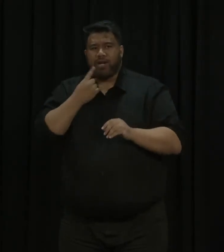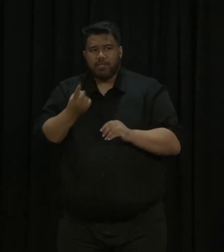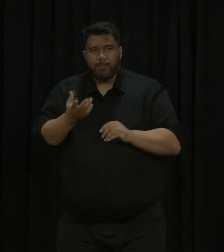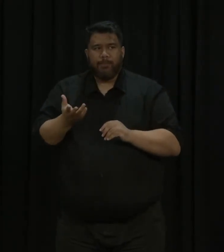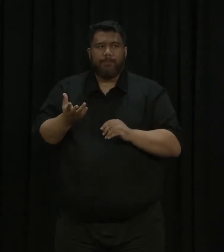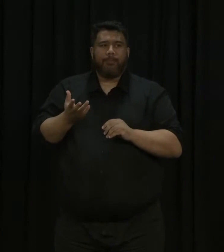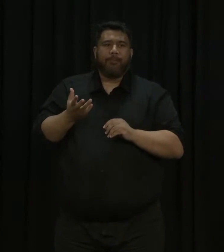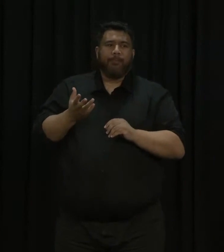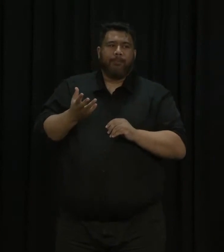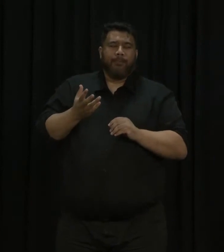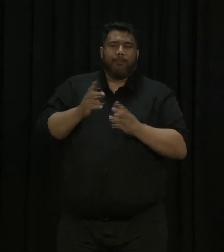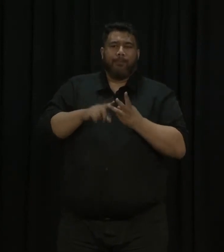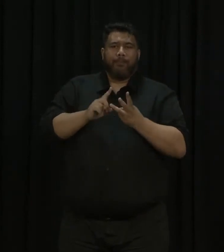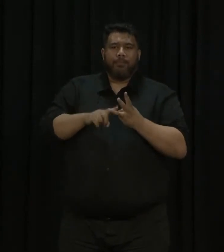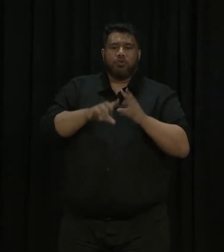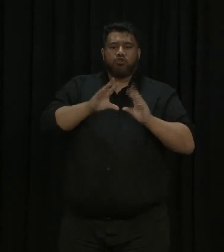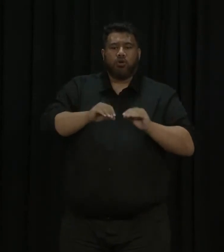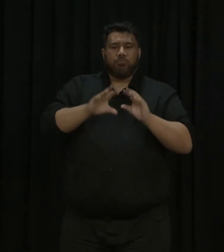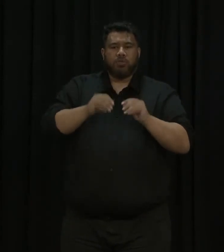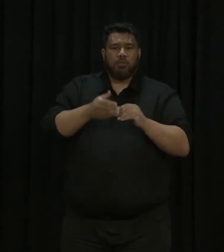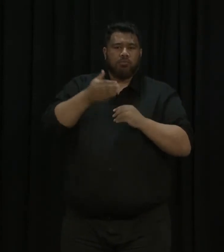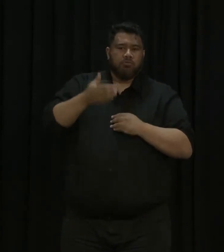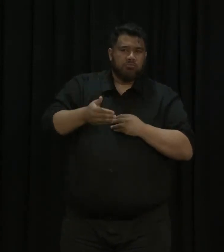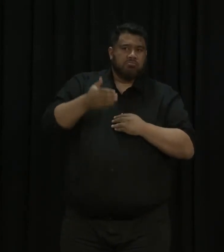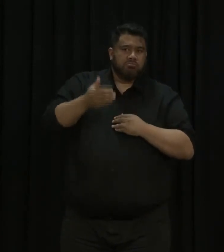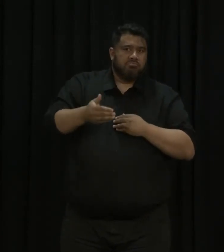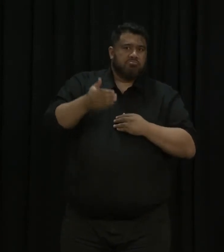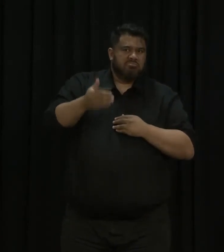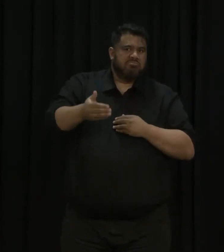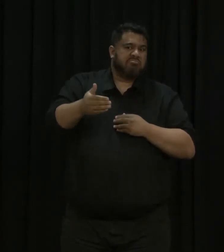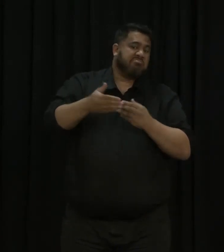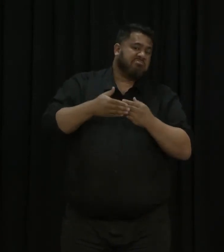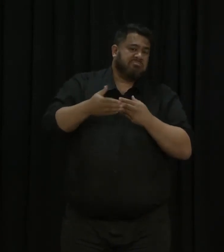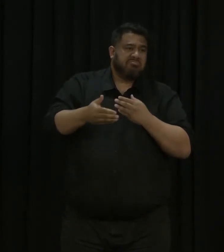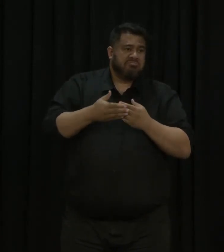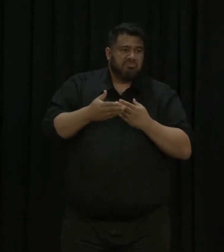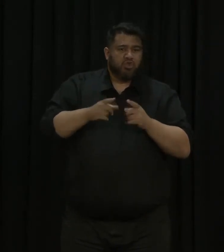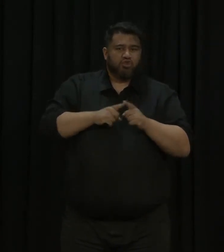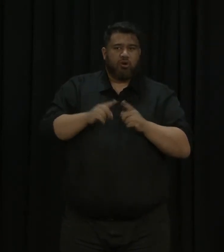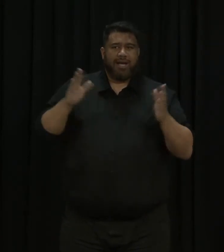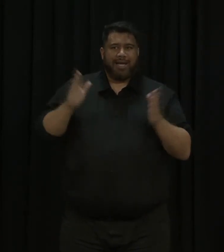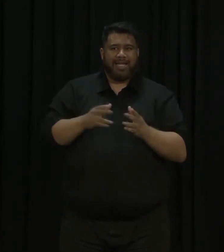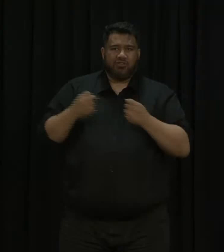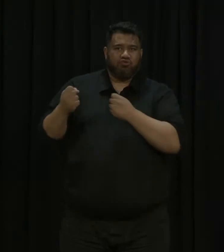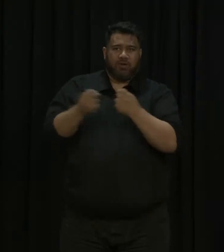arrangement where we have extra police patrols, read my stops,